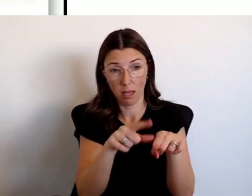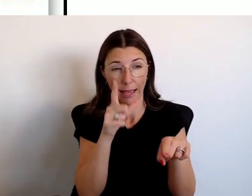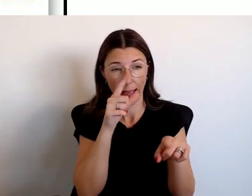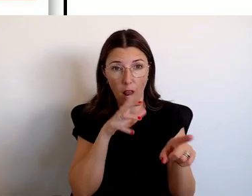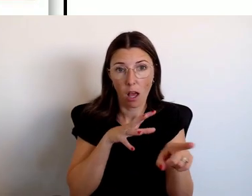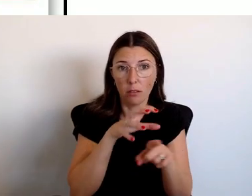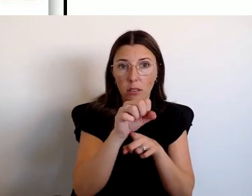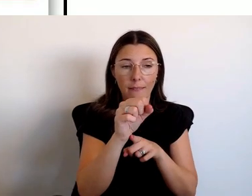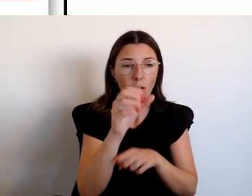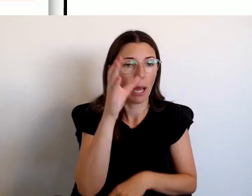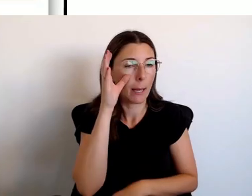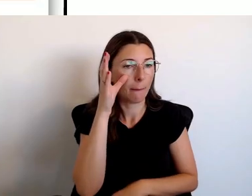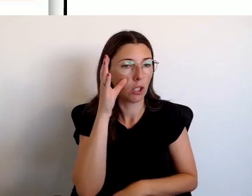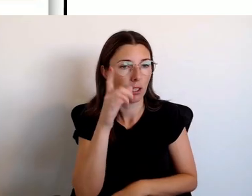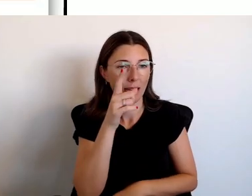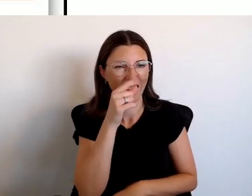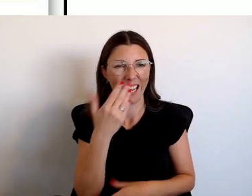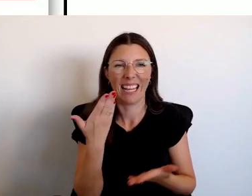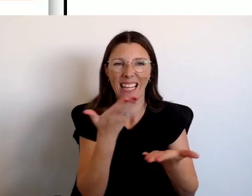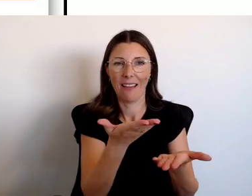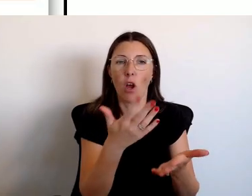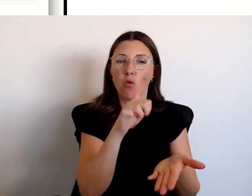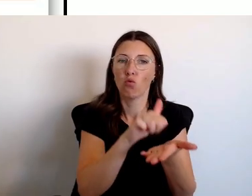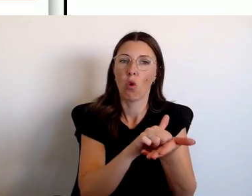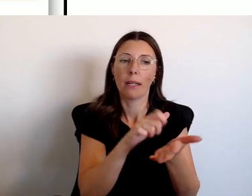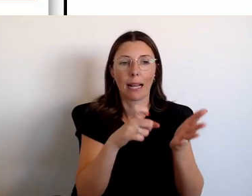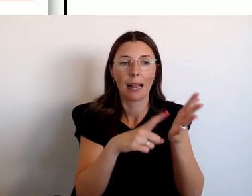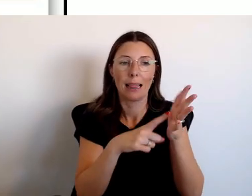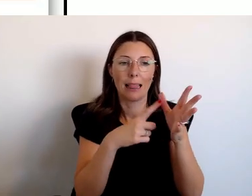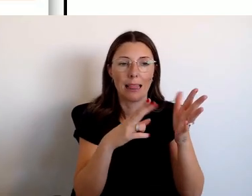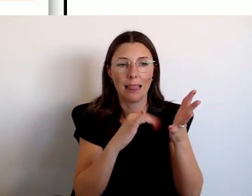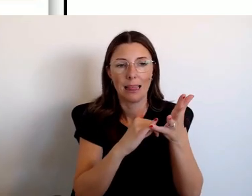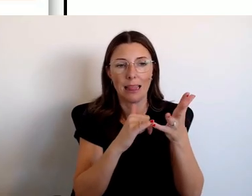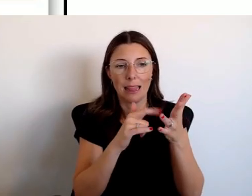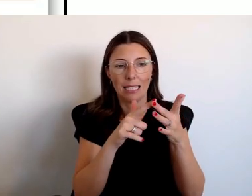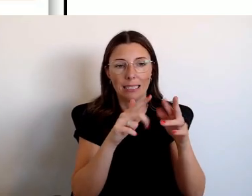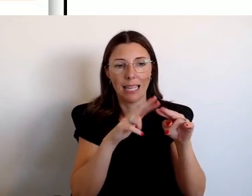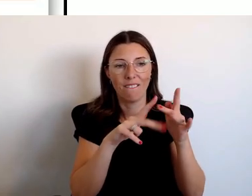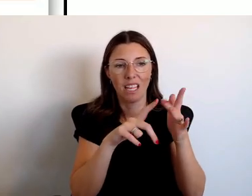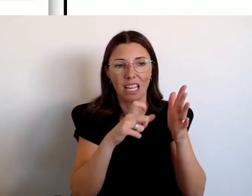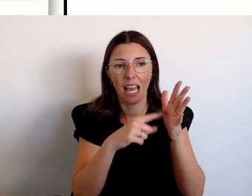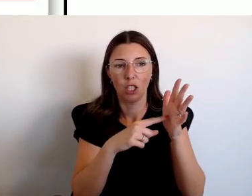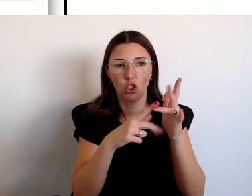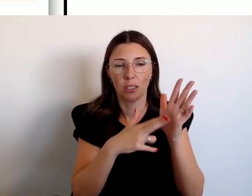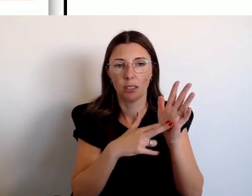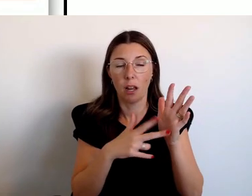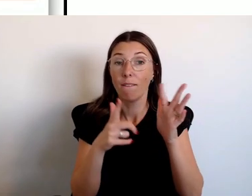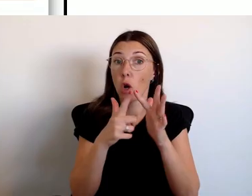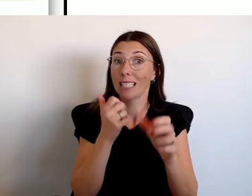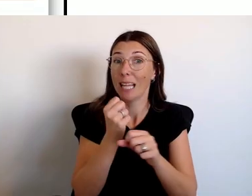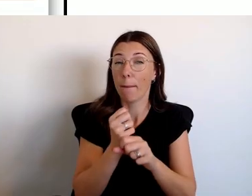identify images and classify them appropriately. So, in an example from CCTV footage in the past, if we had,